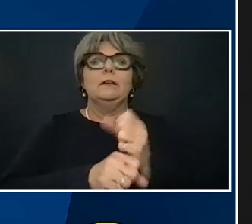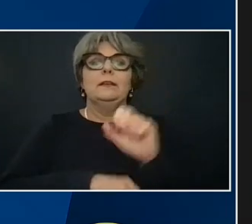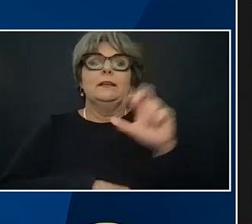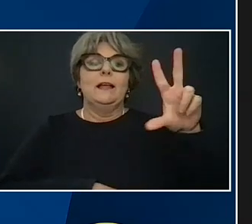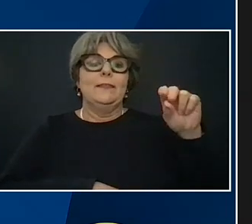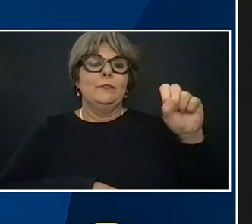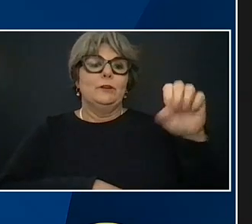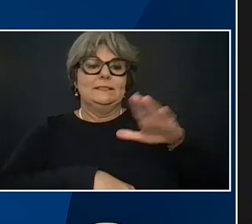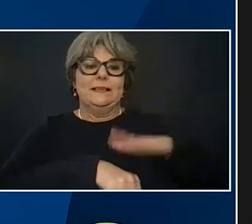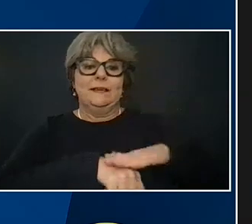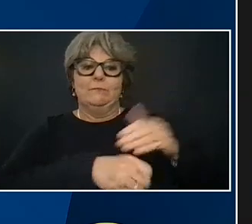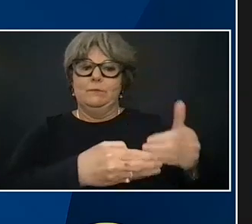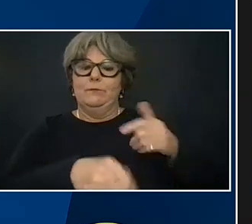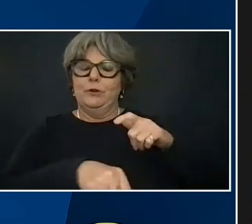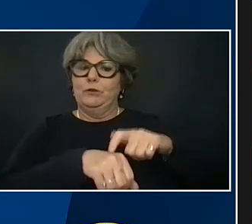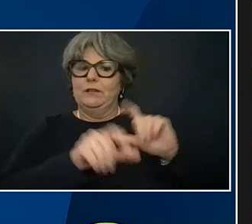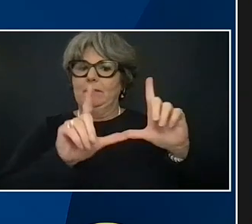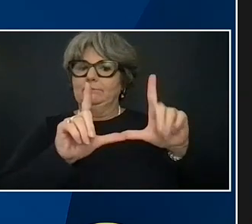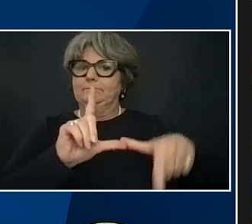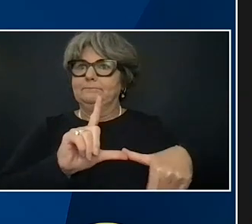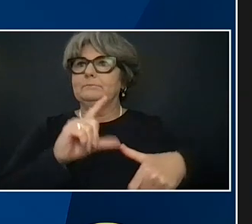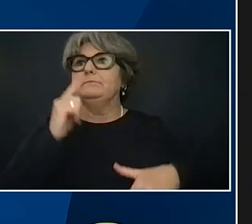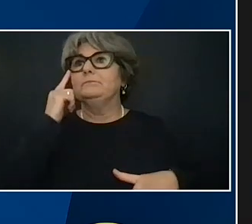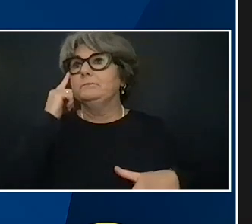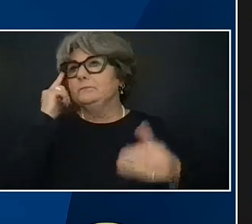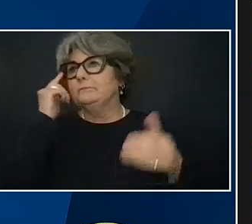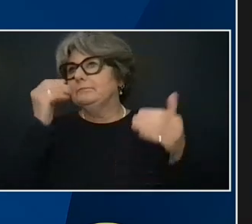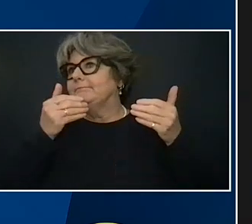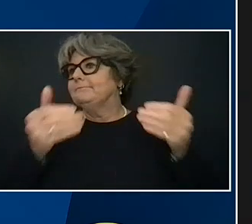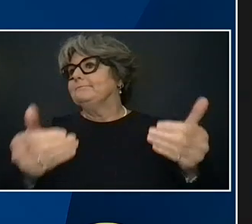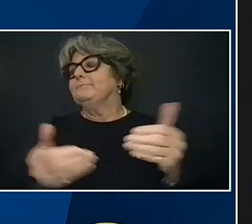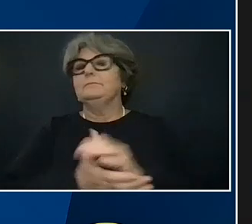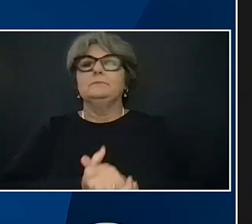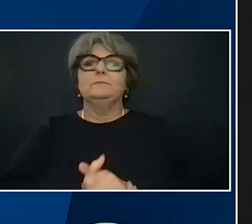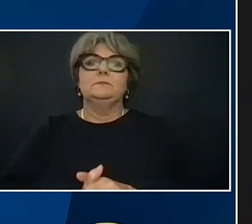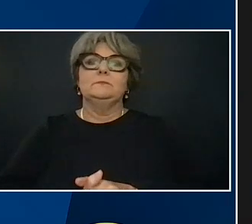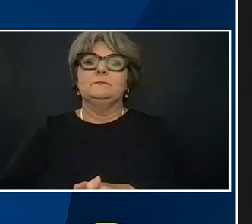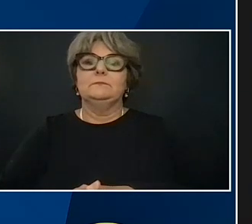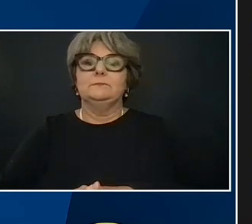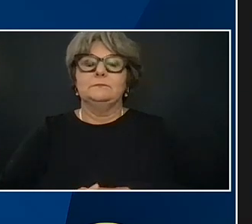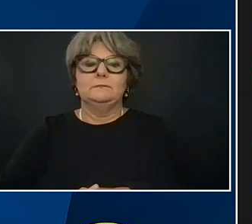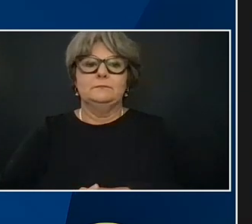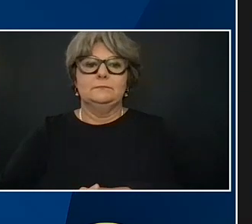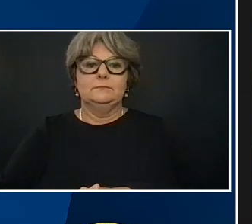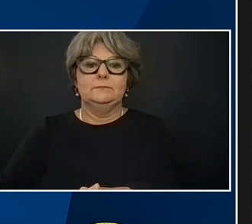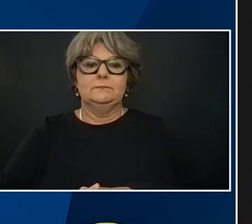time is about to expire. So, please begin now. Thank you. Hello.